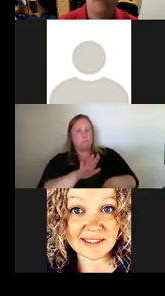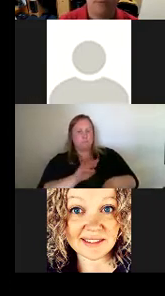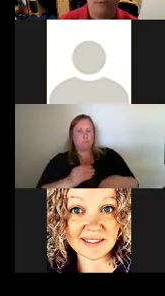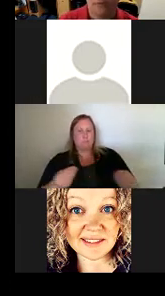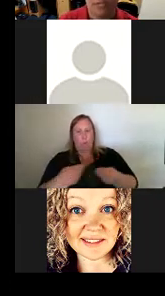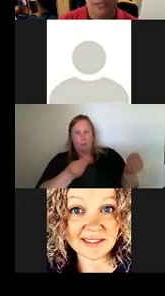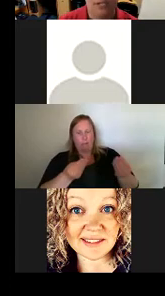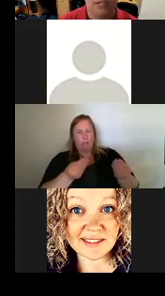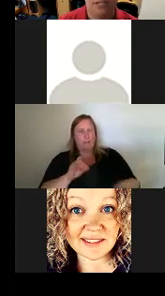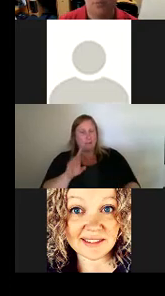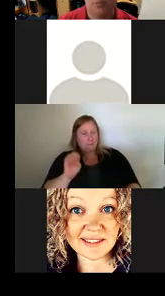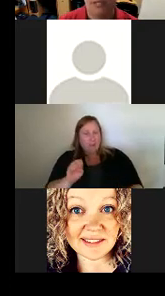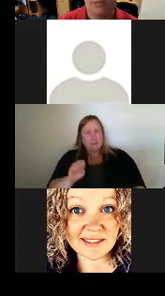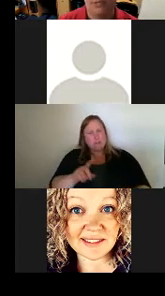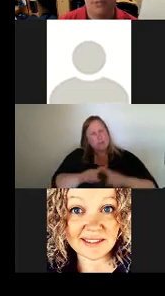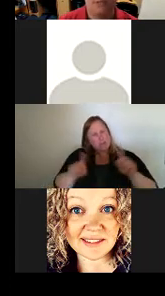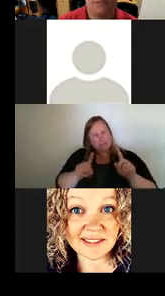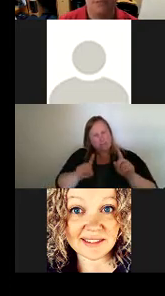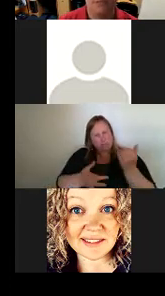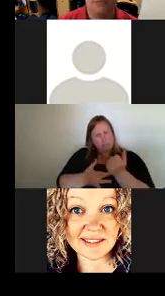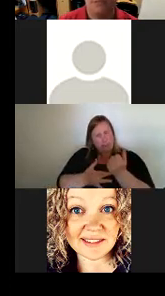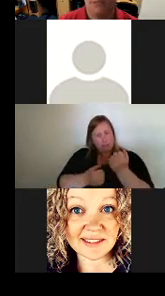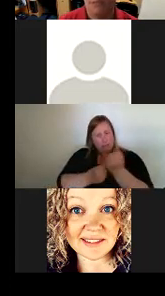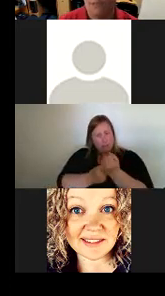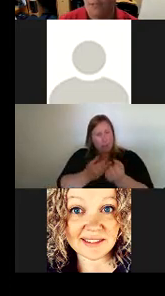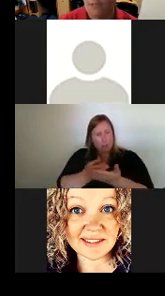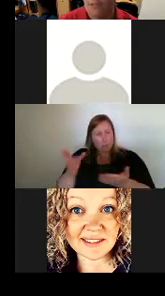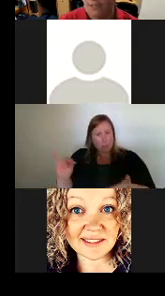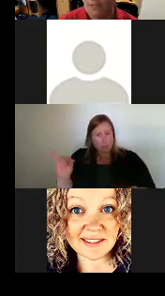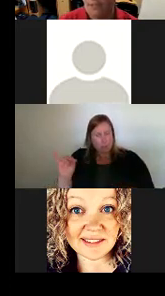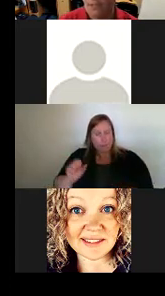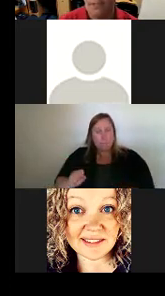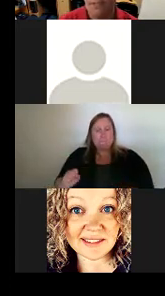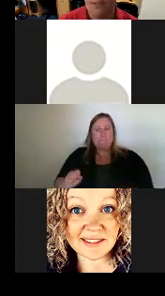THOSE ARE A FEW RESOURCES FOR TECH SUPPORT.